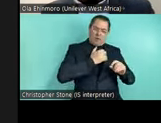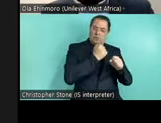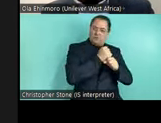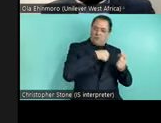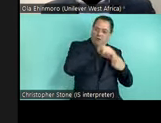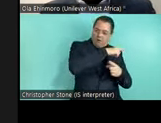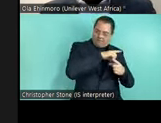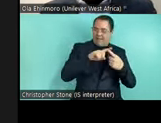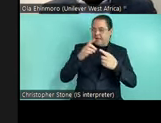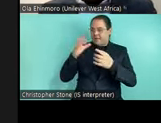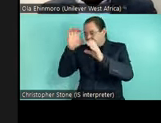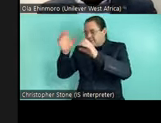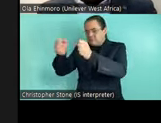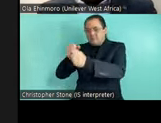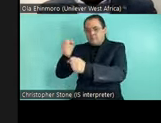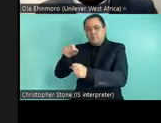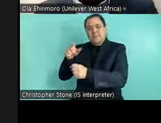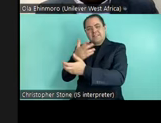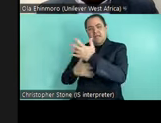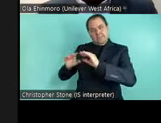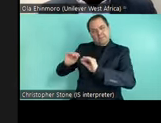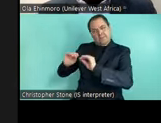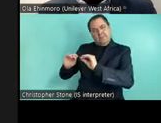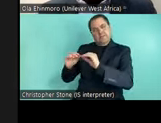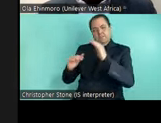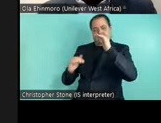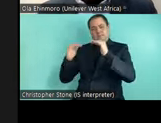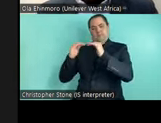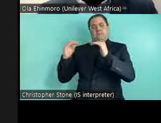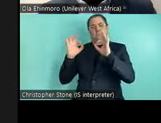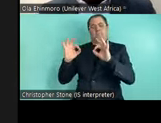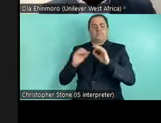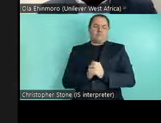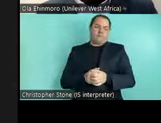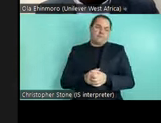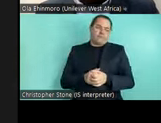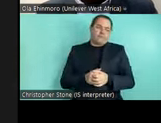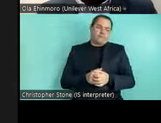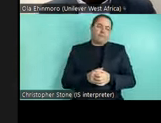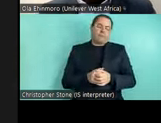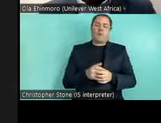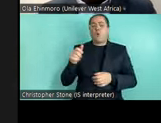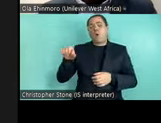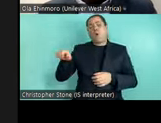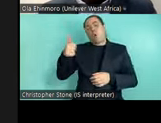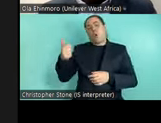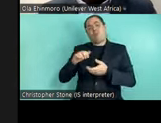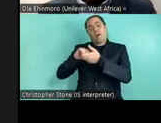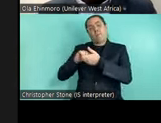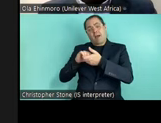15:09:30 The other interesting partner that is evolving and very strong is the Nigeria